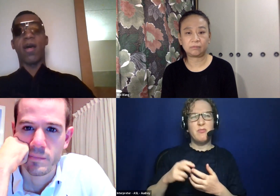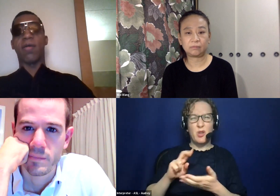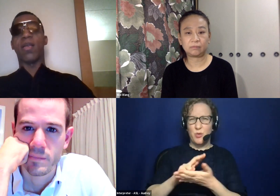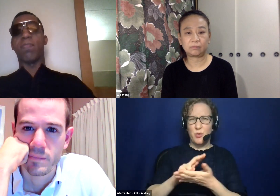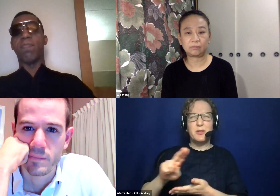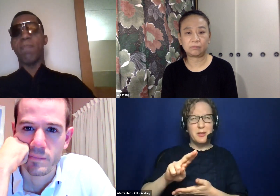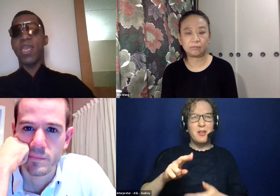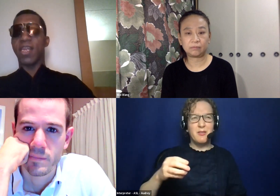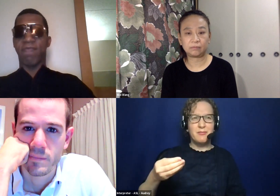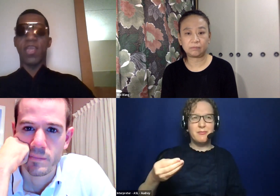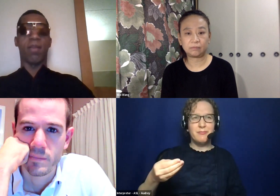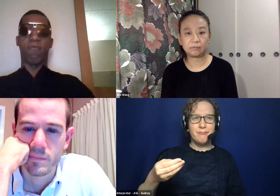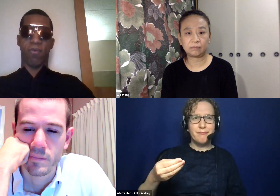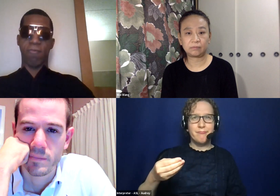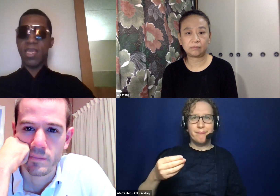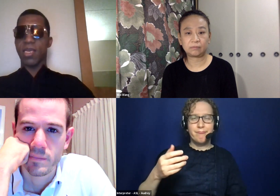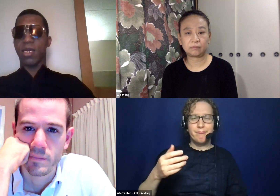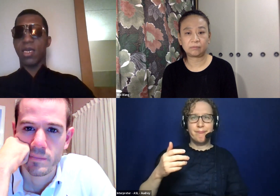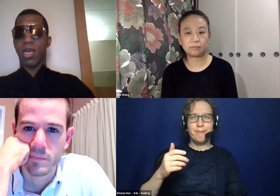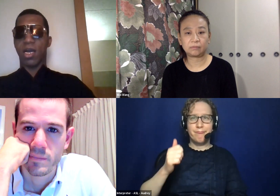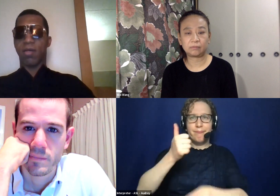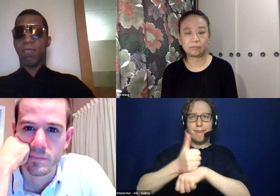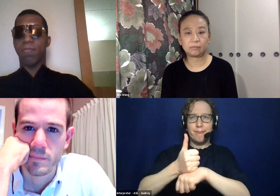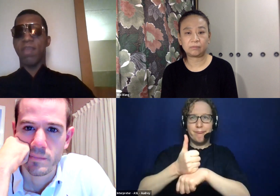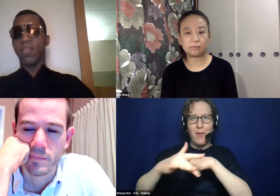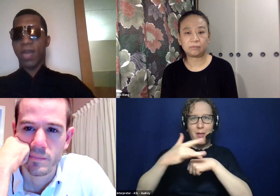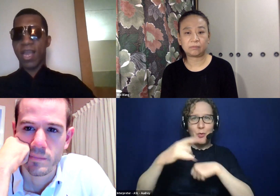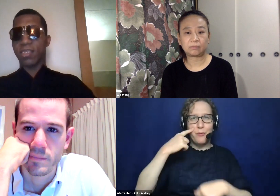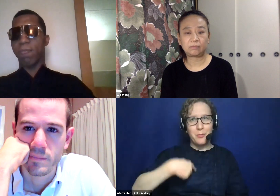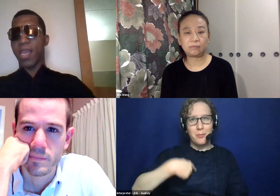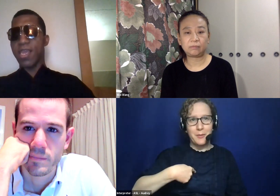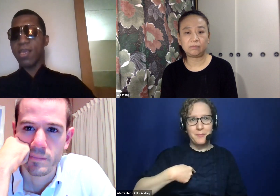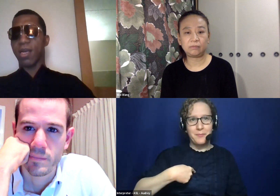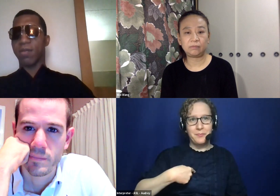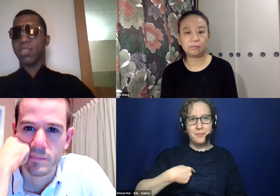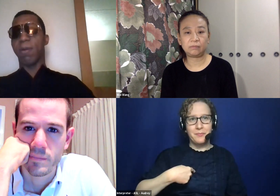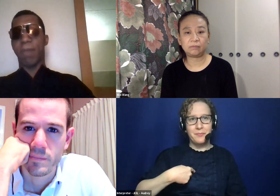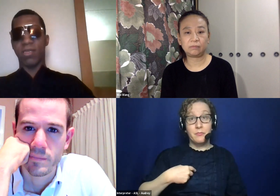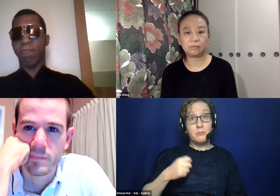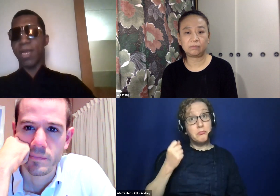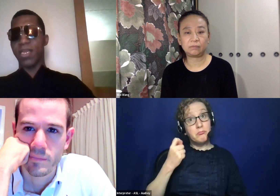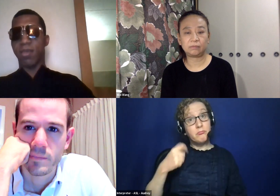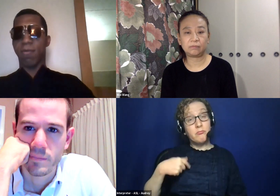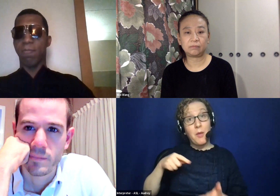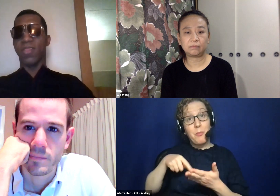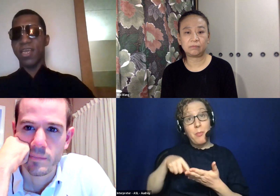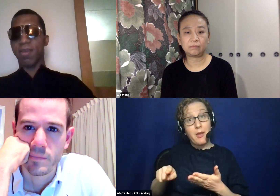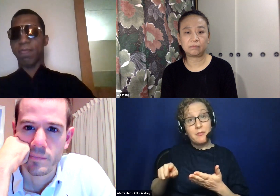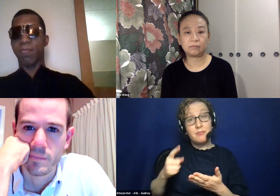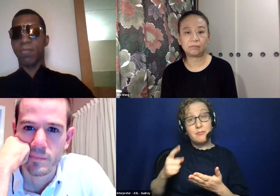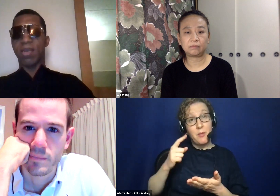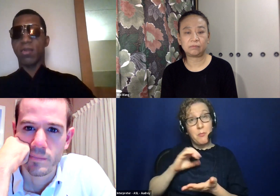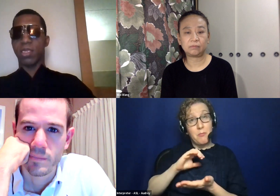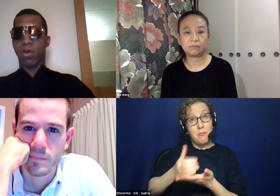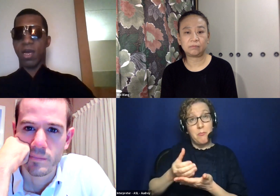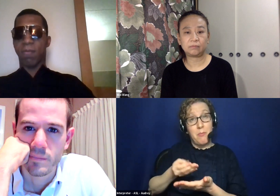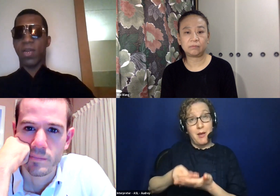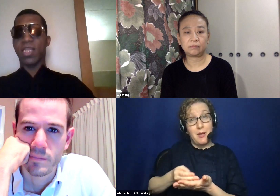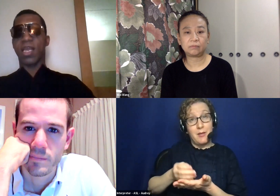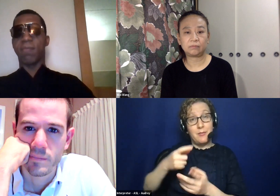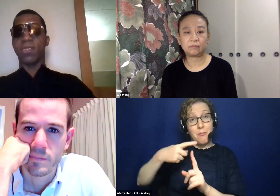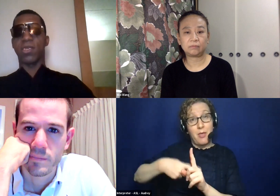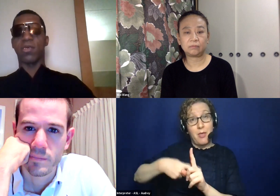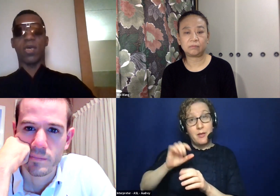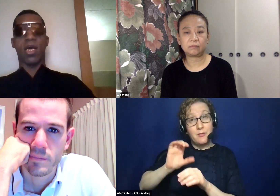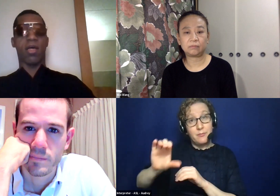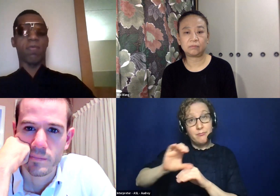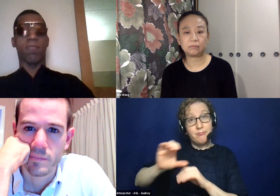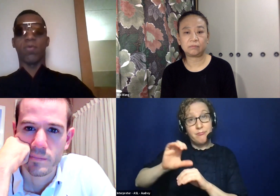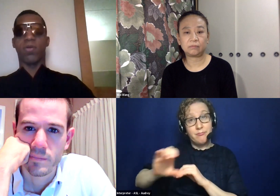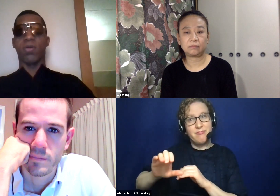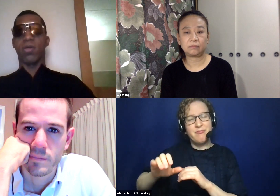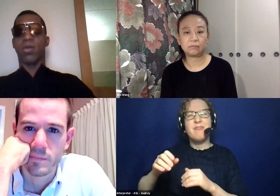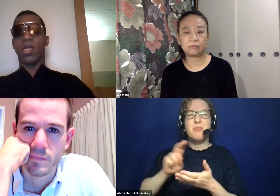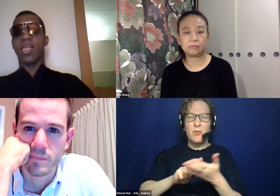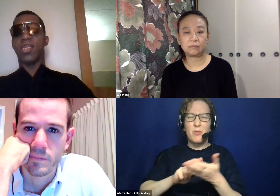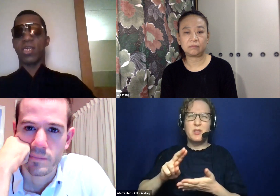made available for me, even though I have to pay some amount of money monthly, so when it comes to